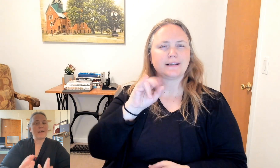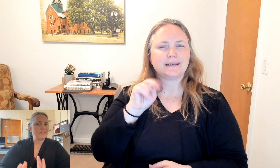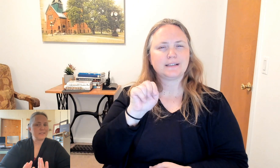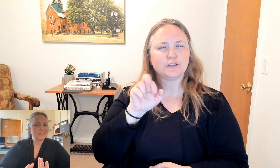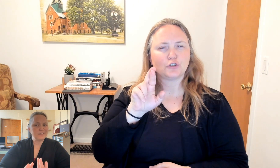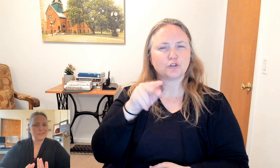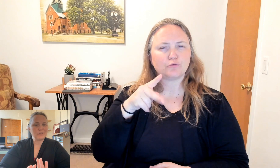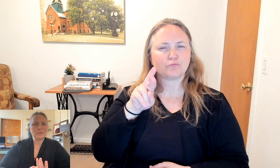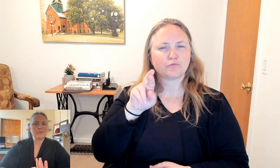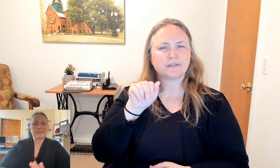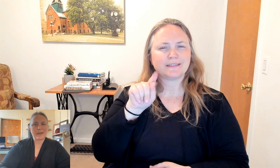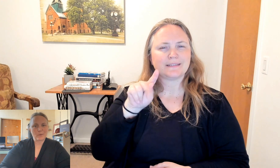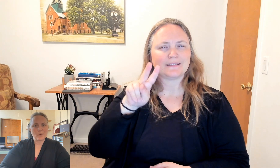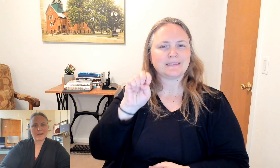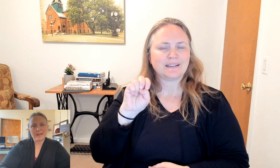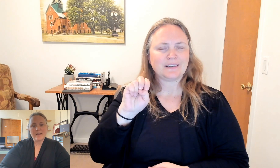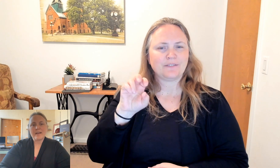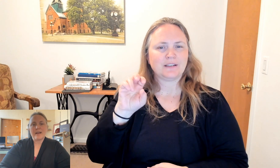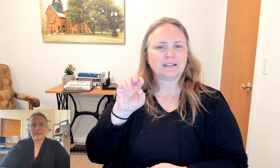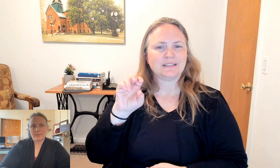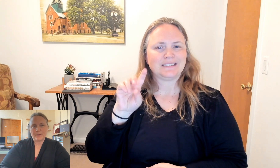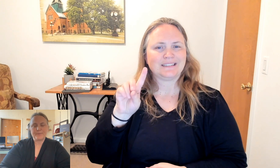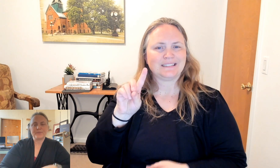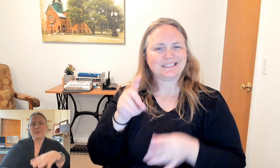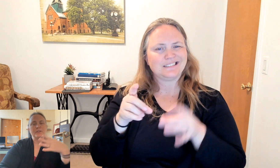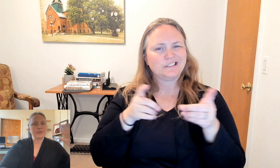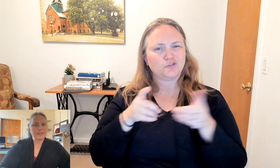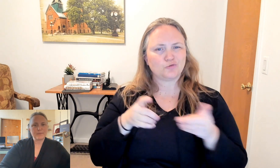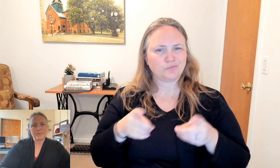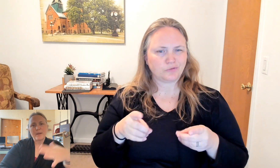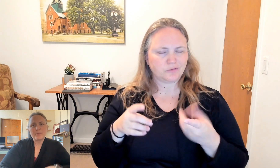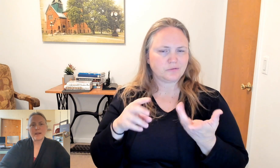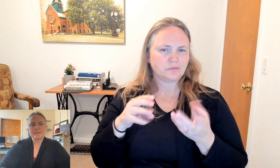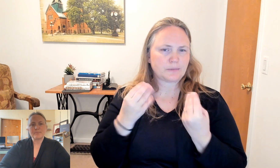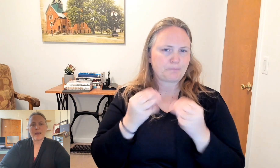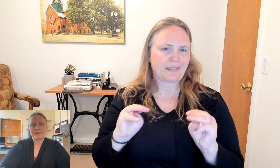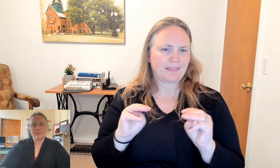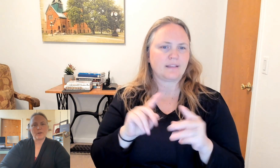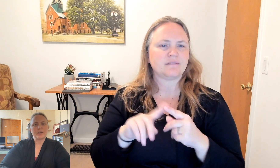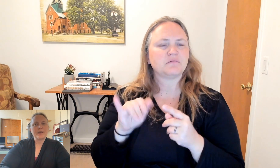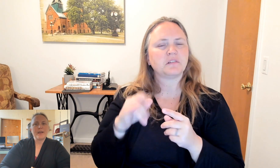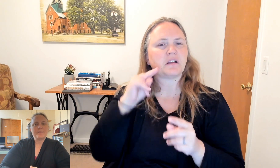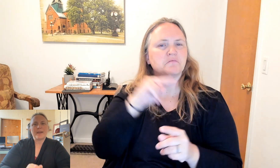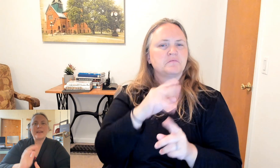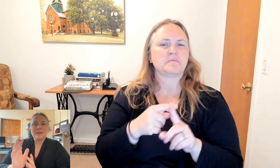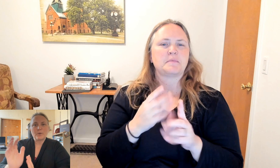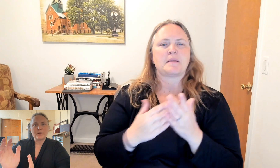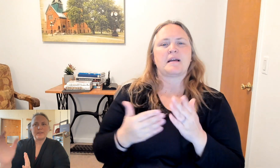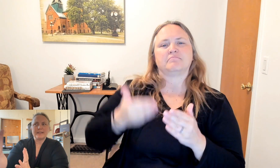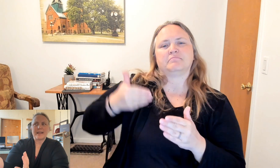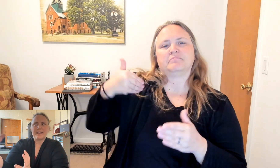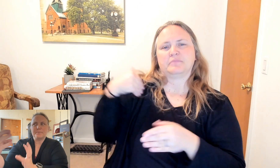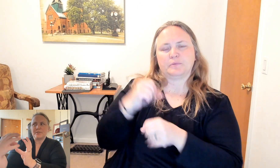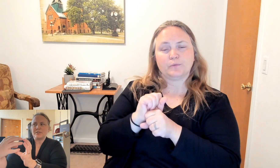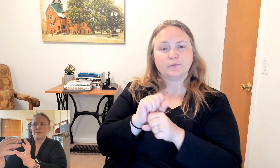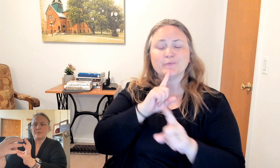that fits into this category as well. So you can look at some of my past work, but any work that aims to